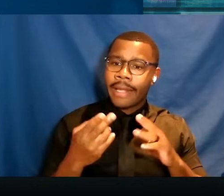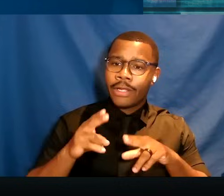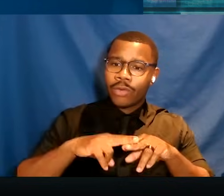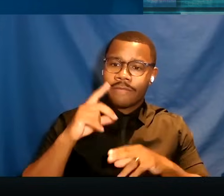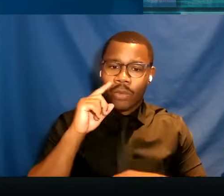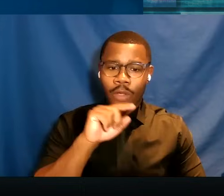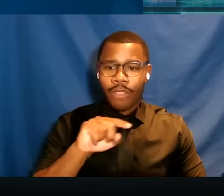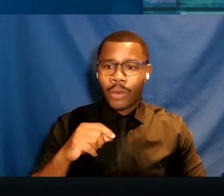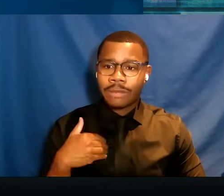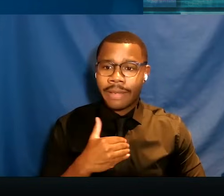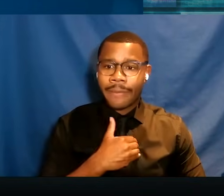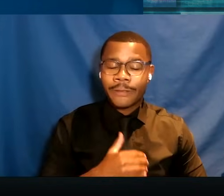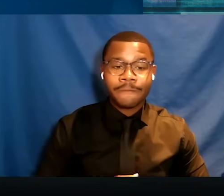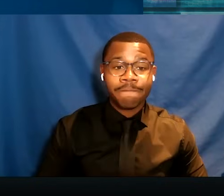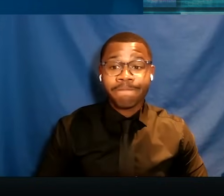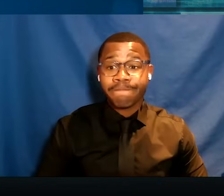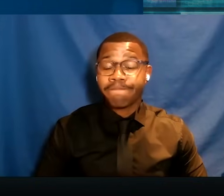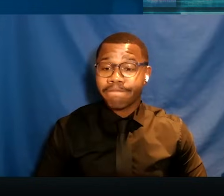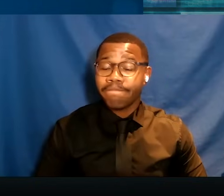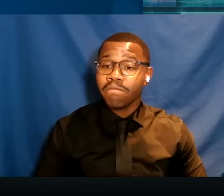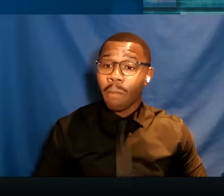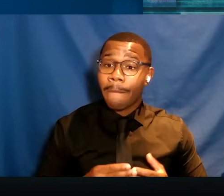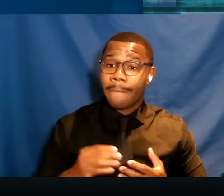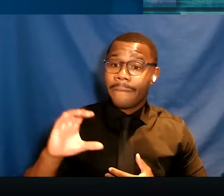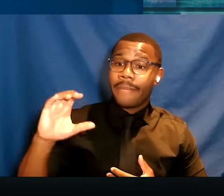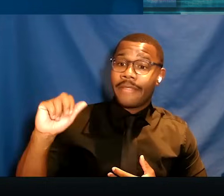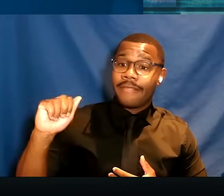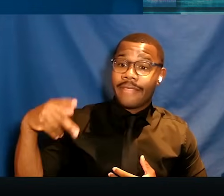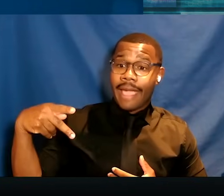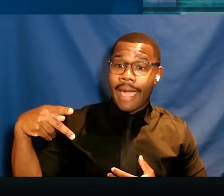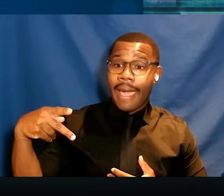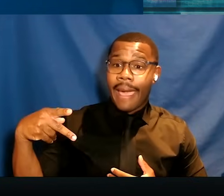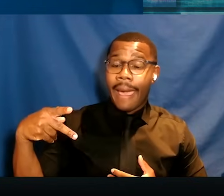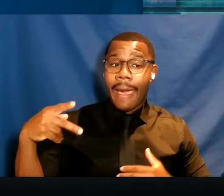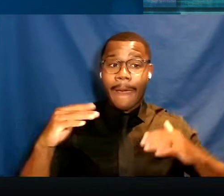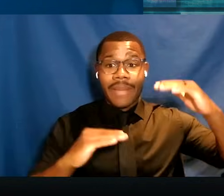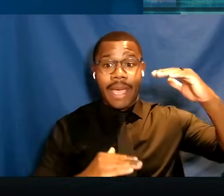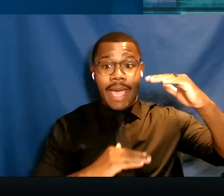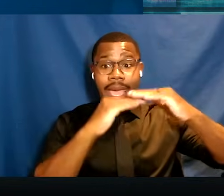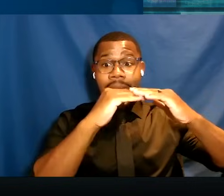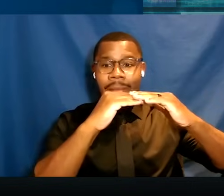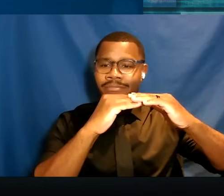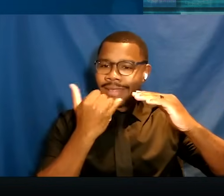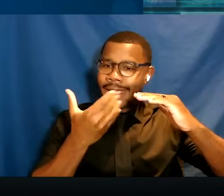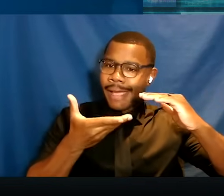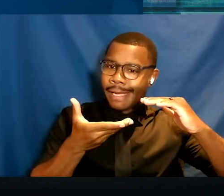I mean, raising the caps for one thing has been a long time coming and I think a lot of members are excited to see those caps raise